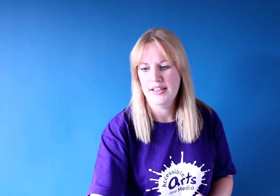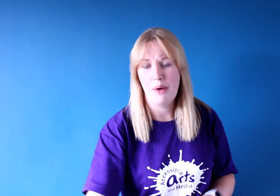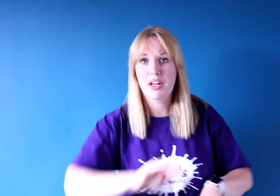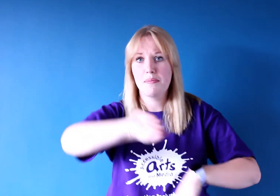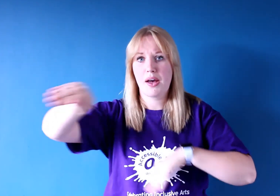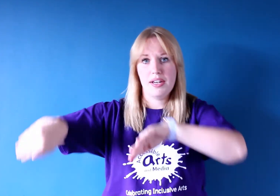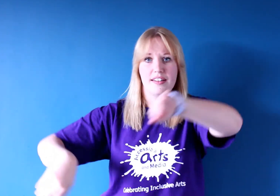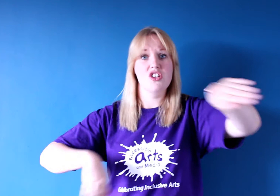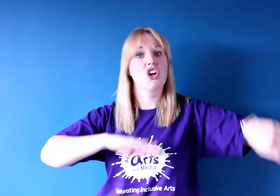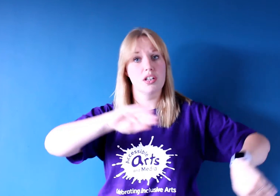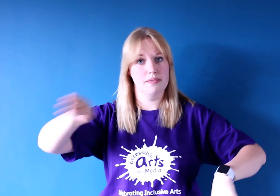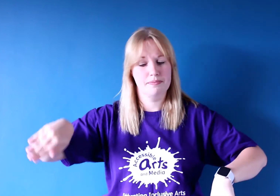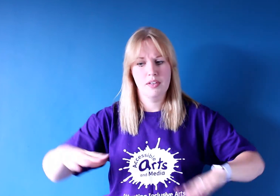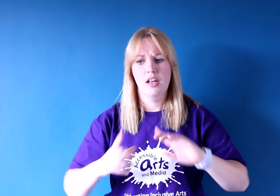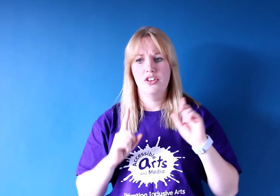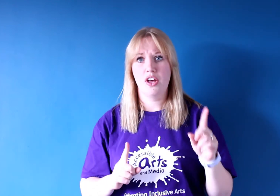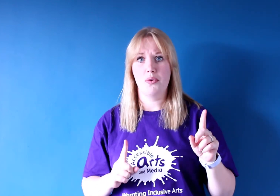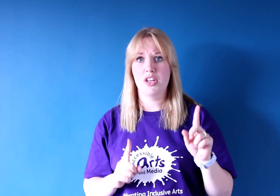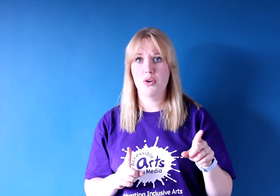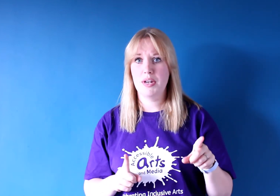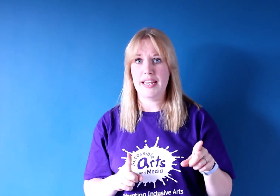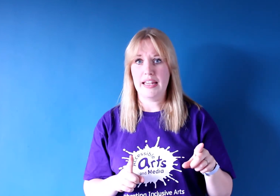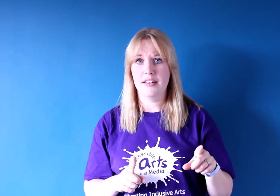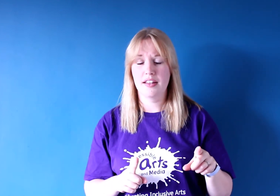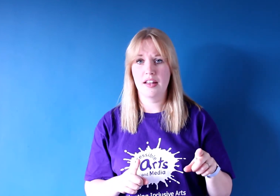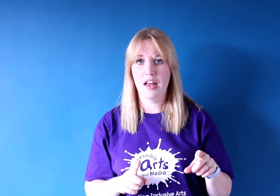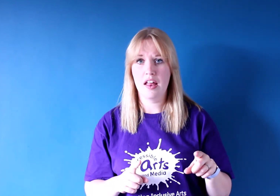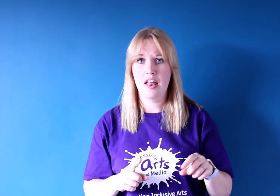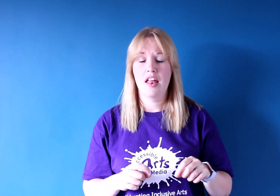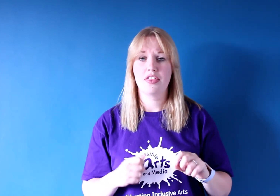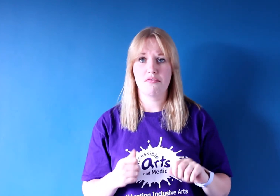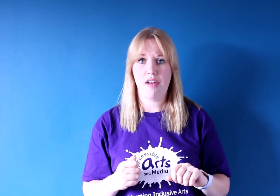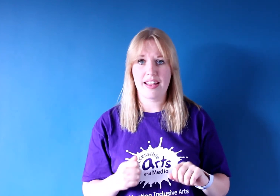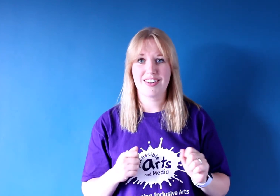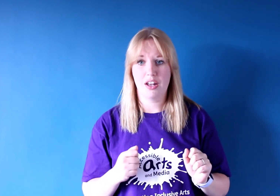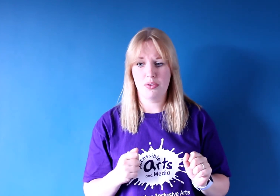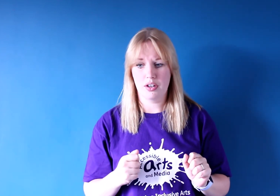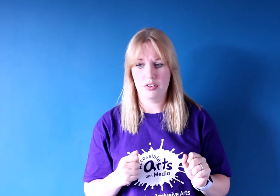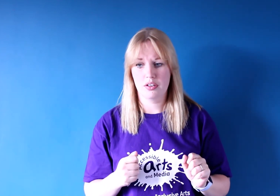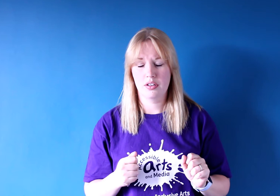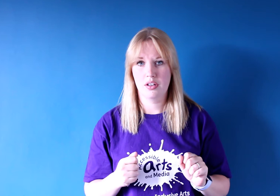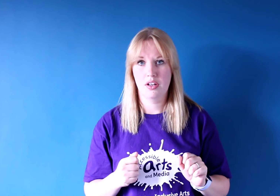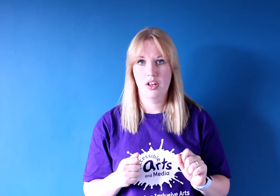Now we’re going to be going into the jungle, so you need the right clothing on.